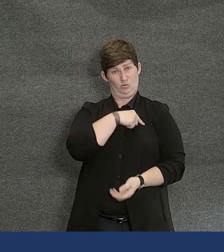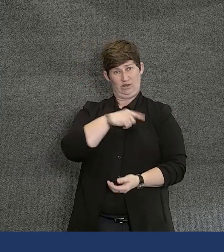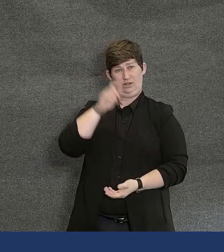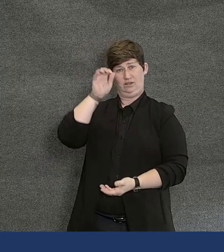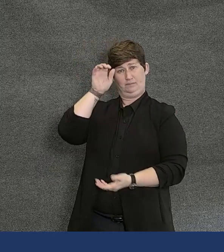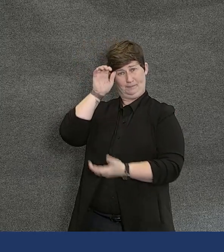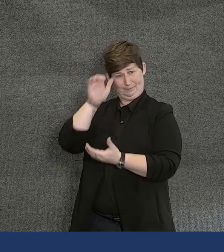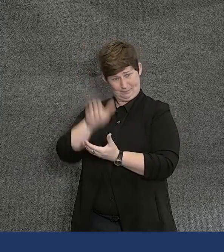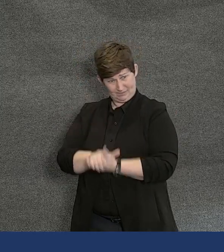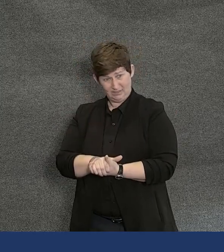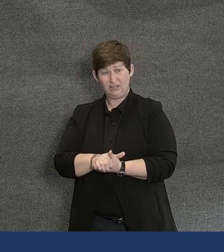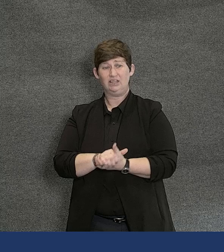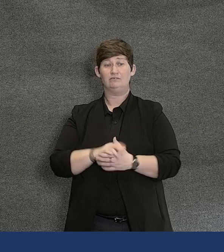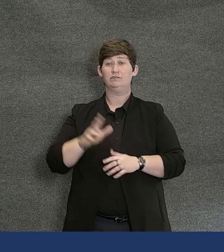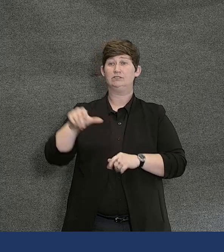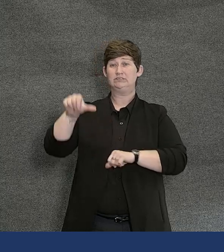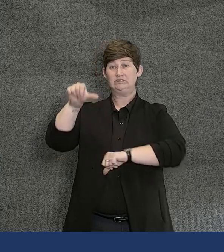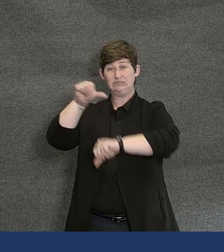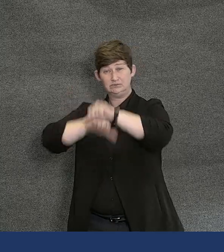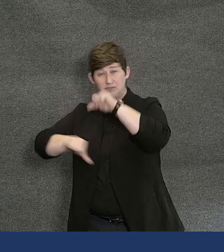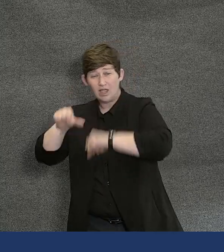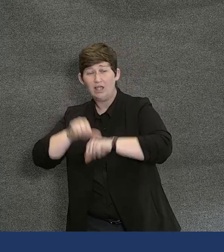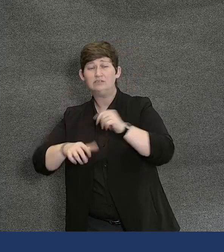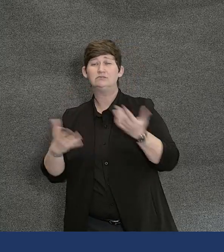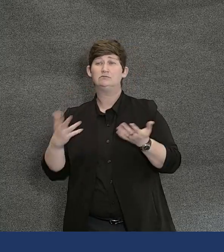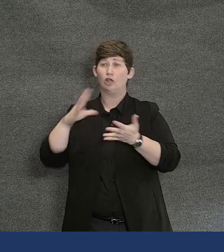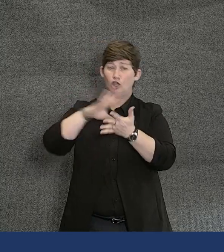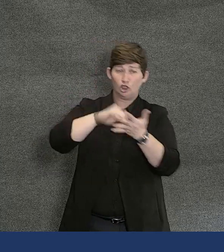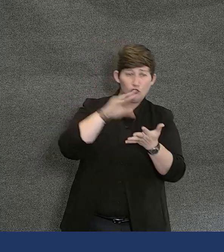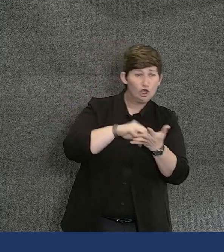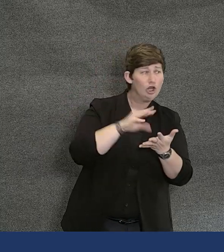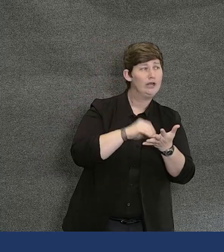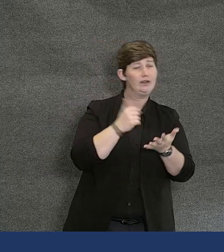trying to learn new things, to figure out how to help more people.